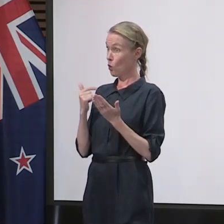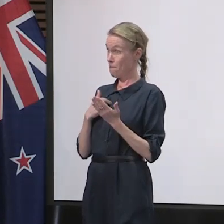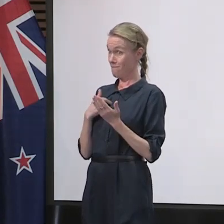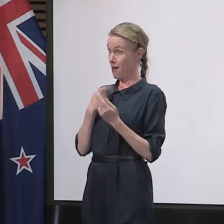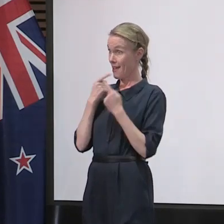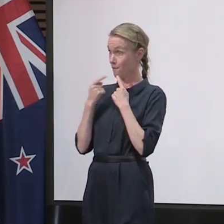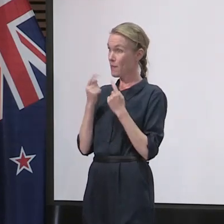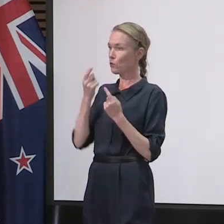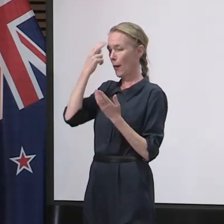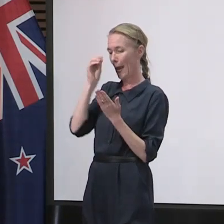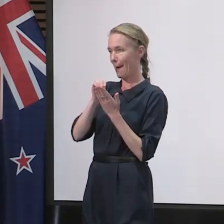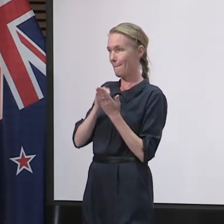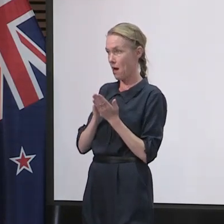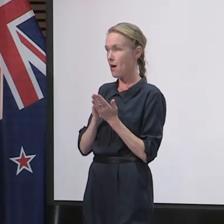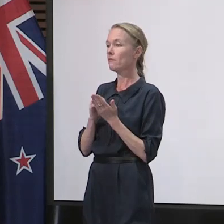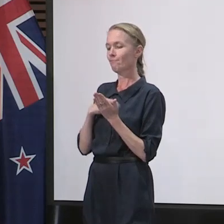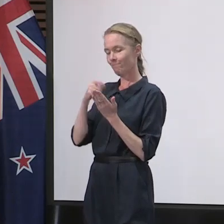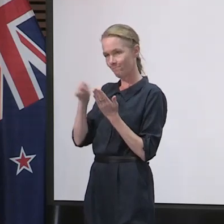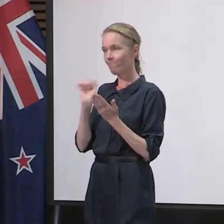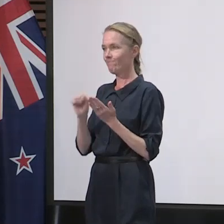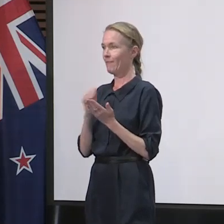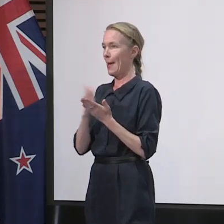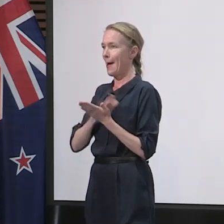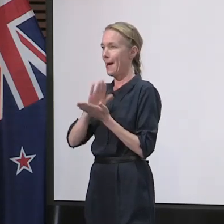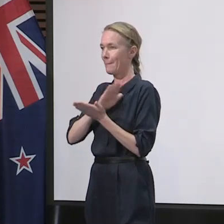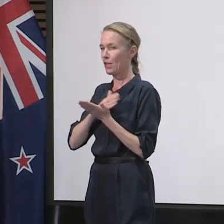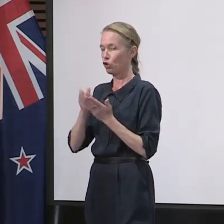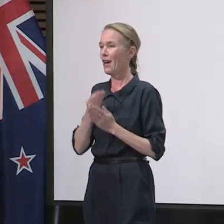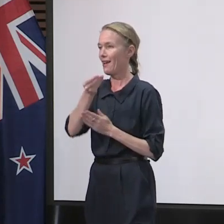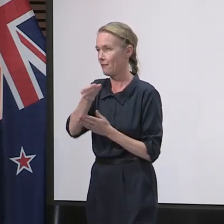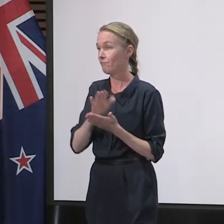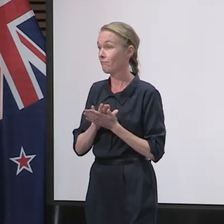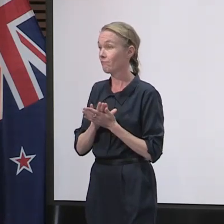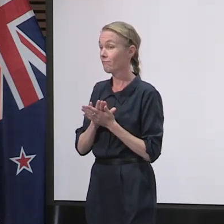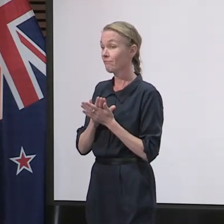that you provide when you register. Other information, including the record of where